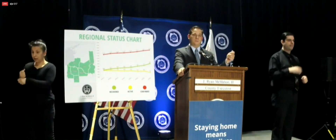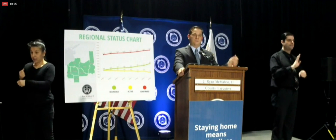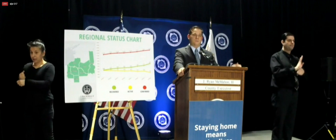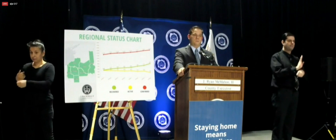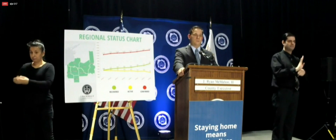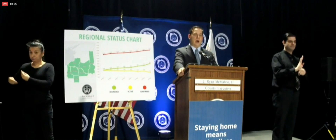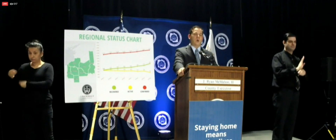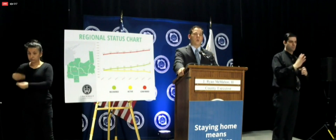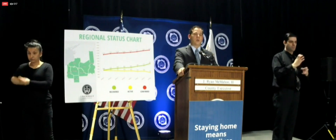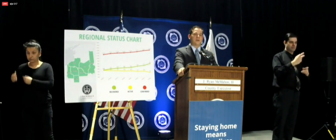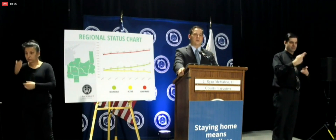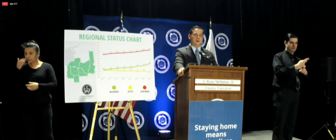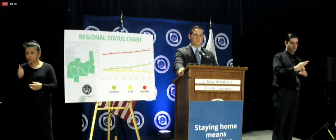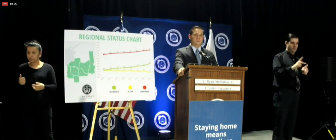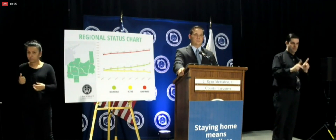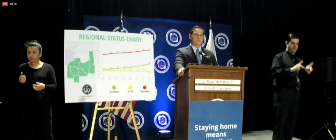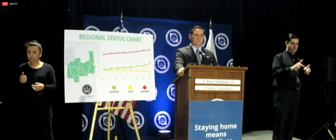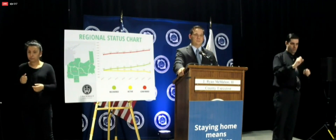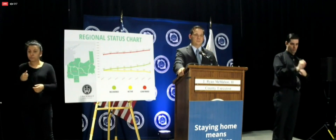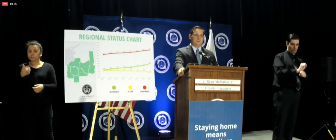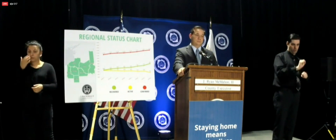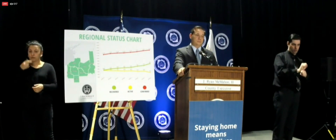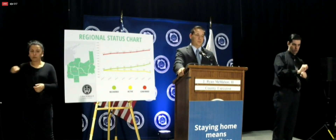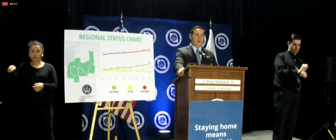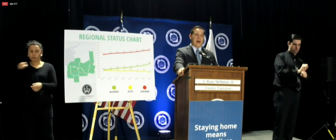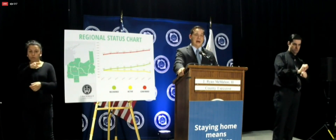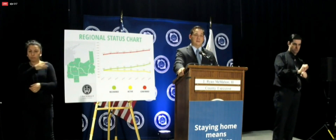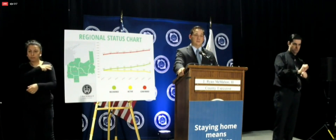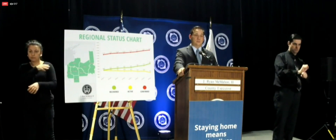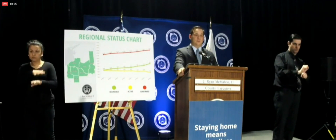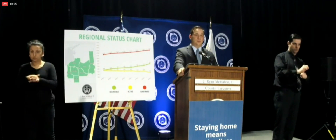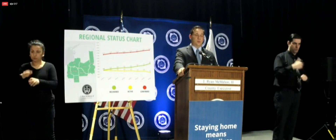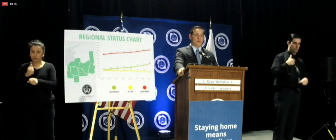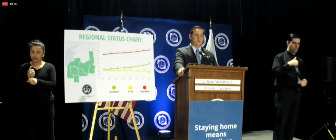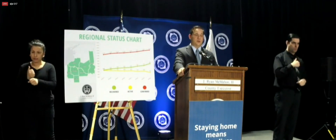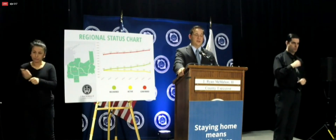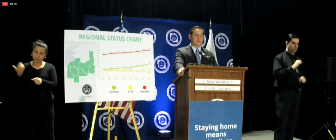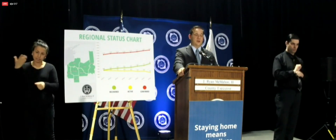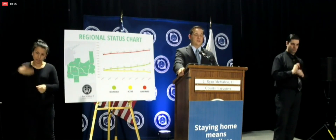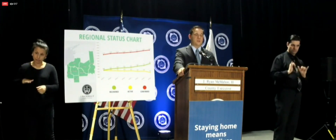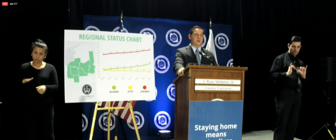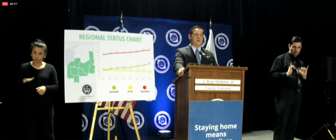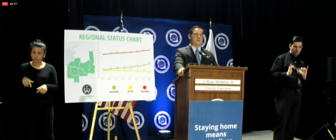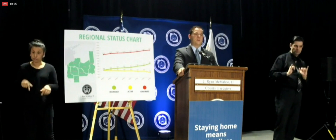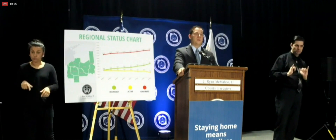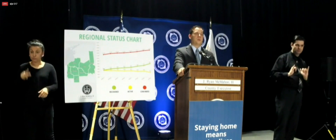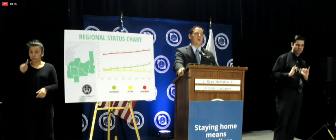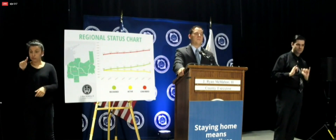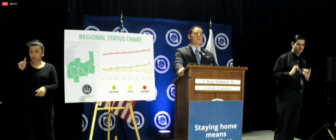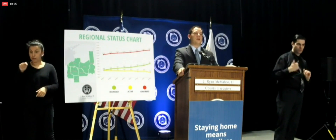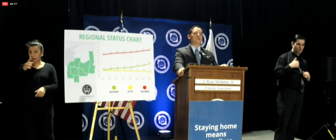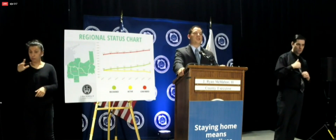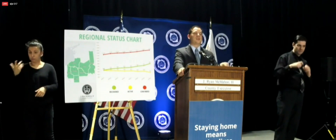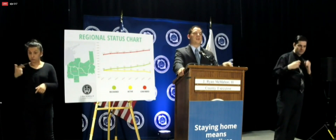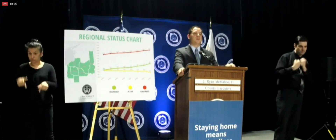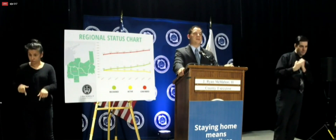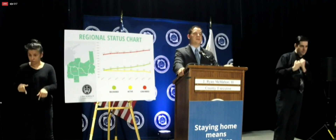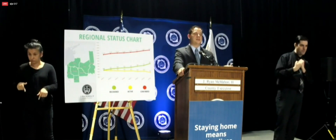RELIEF BEING GIVEN TO BUSINESS, WAS ABOUT KEEPING PEOPLE EMPLOYED. HOW ARE WE DIFFERENT. WE'RE NOT.